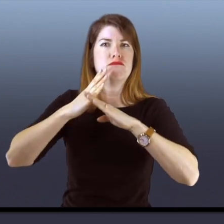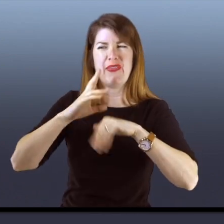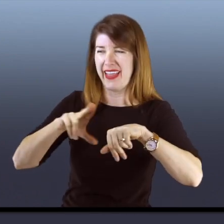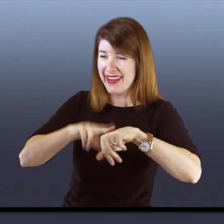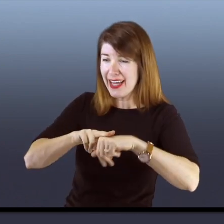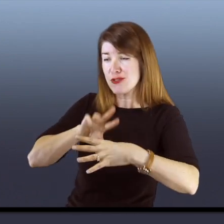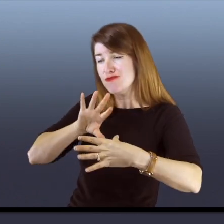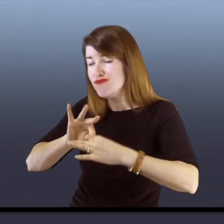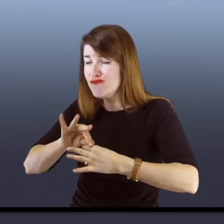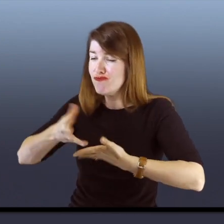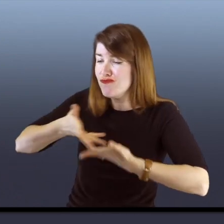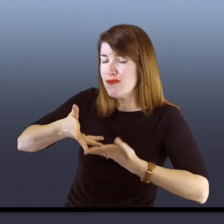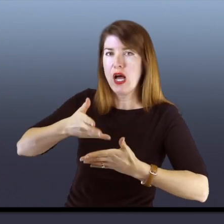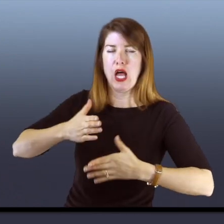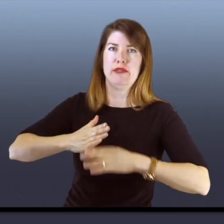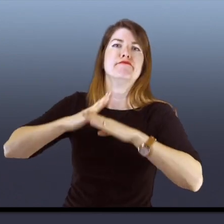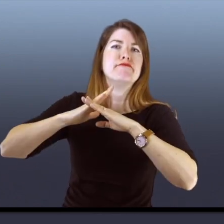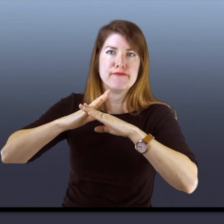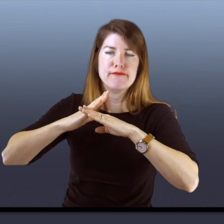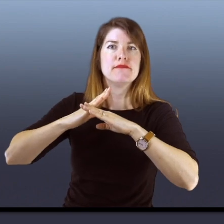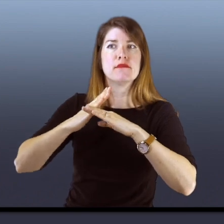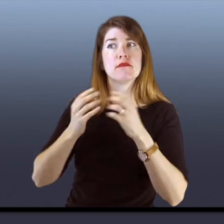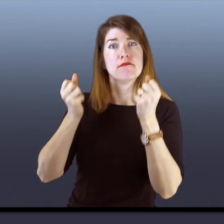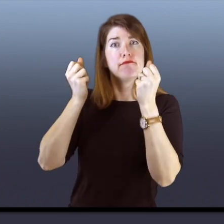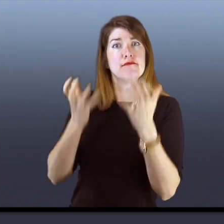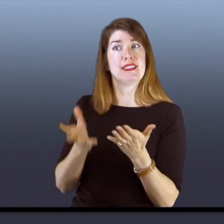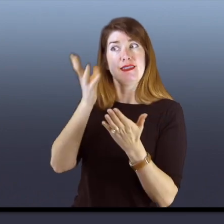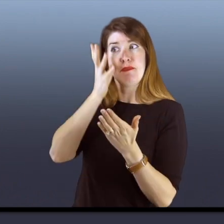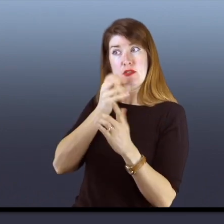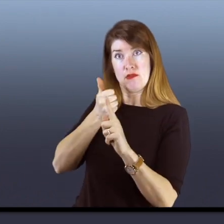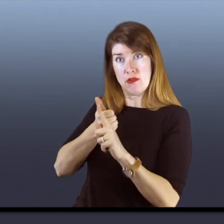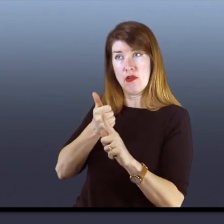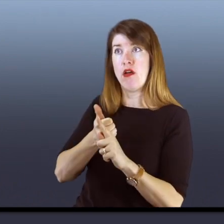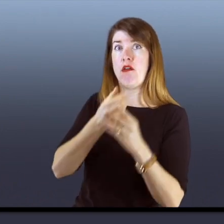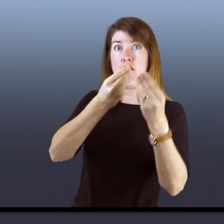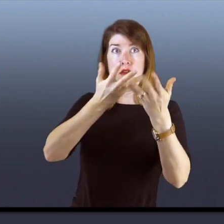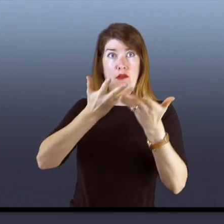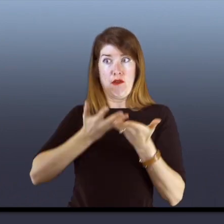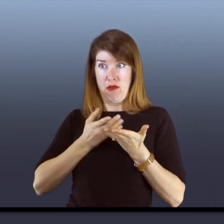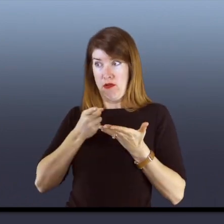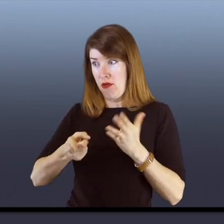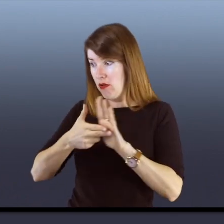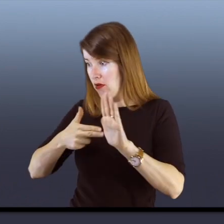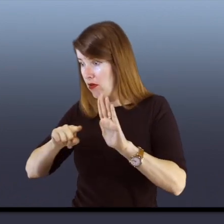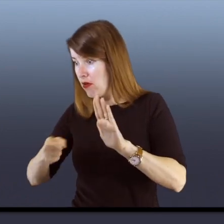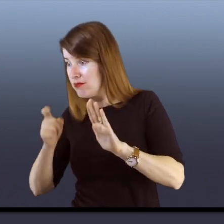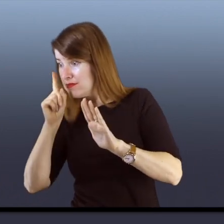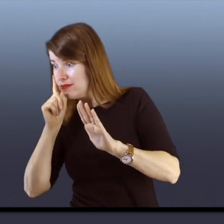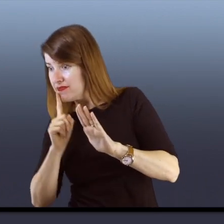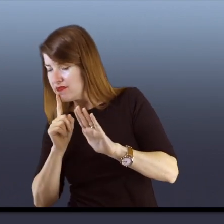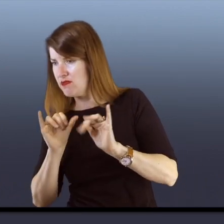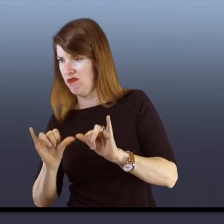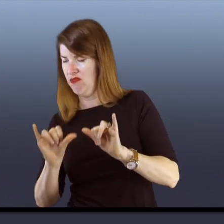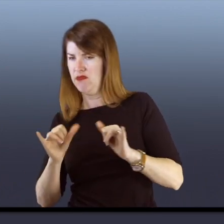So many parents when they receive that diagnosis still go through the stages of grief, which are denial and isolation.